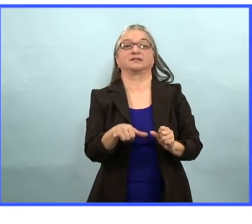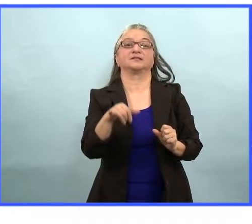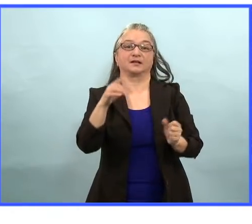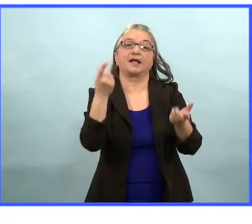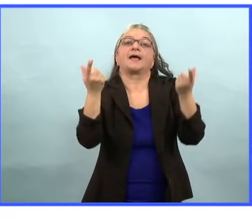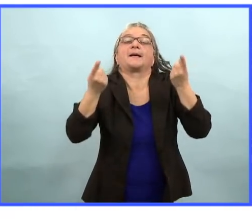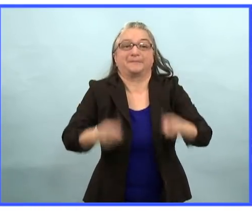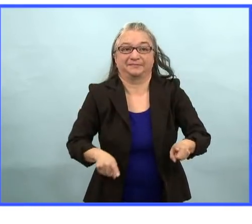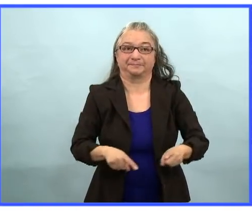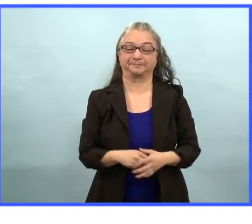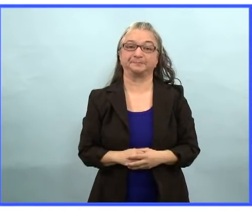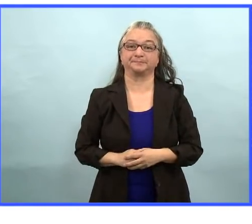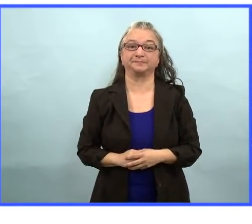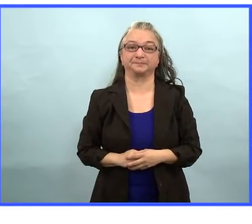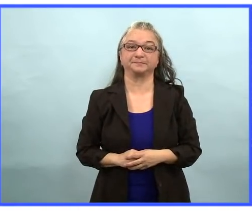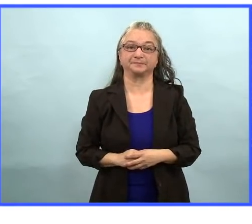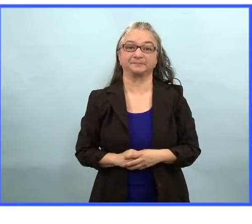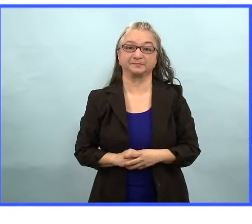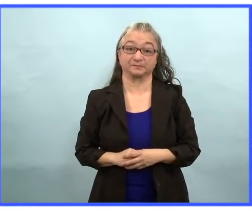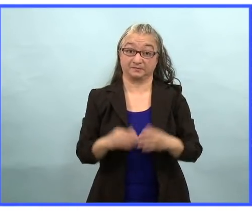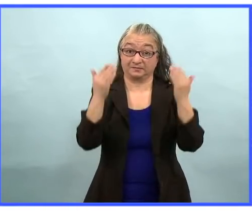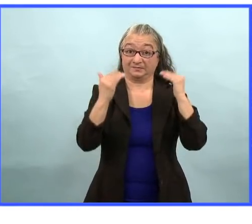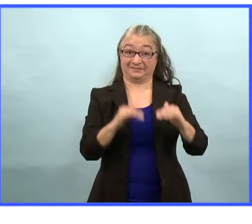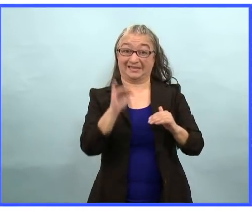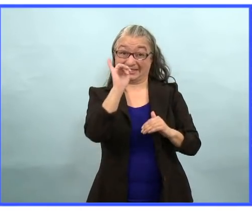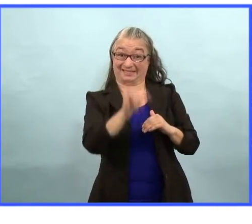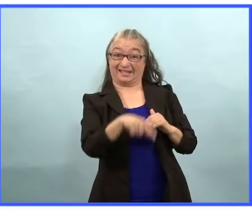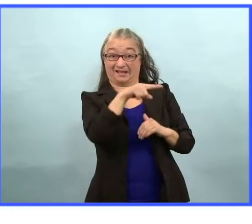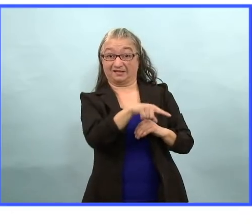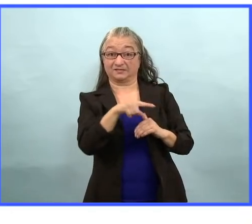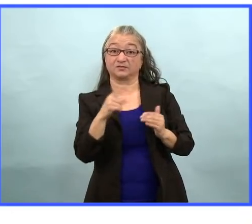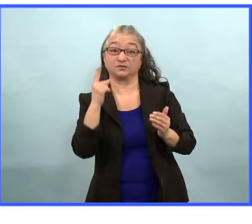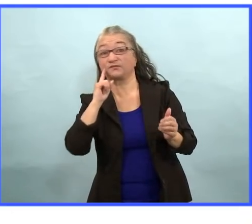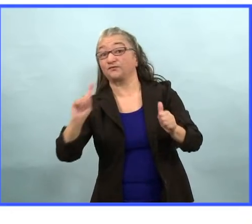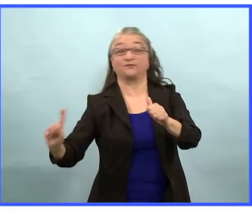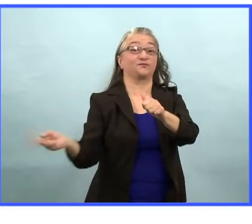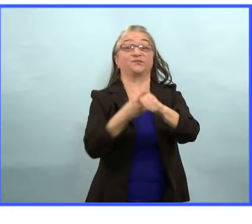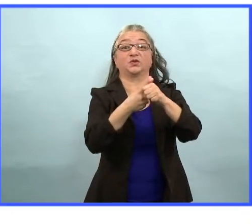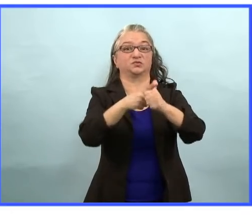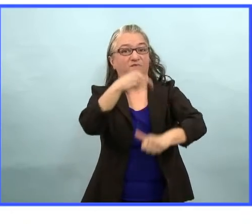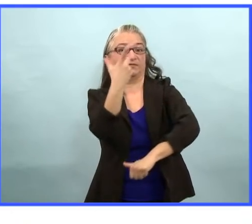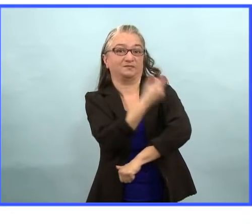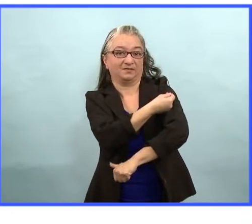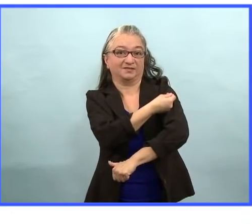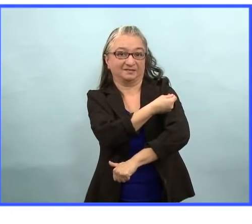now this also shows that dose one timeline comparing the date of dose is given for people who